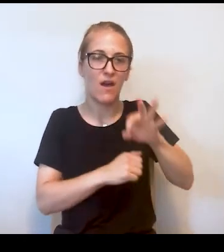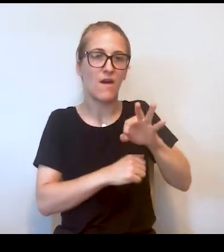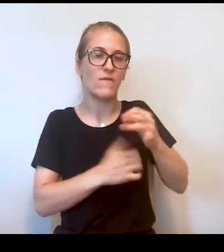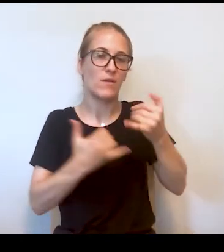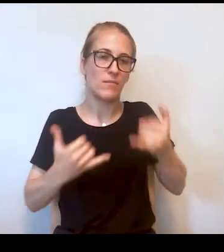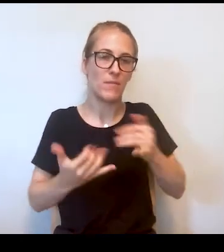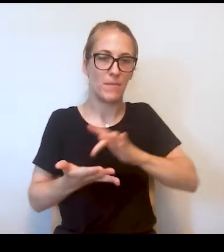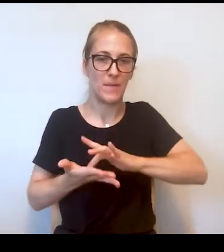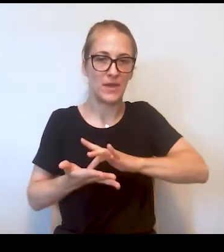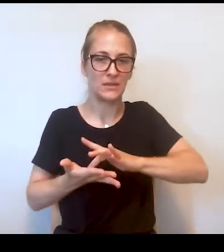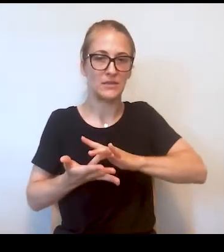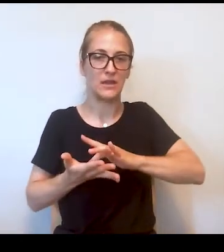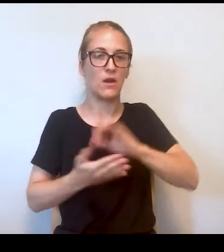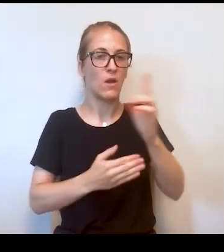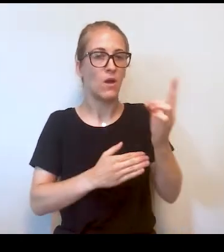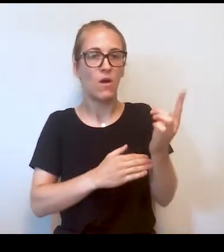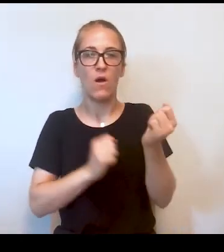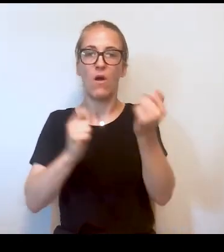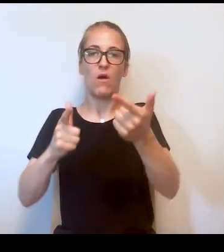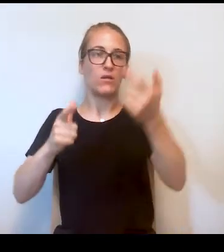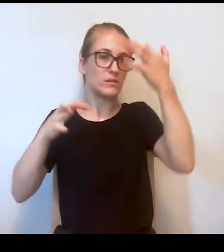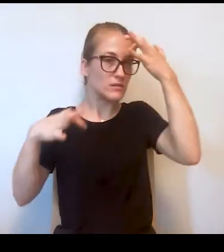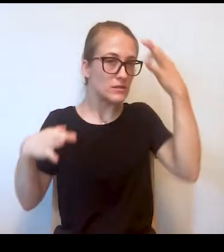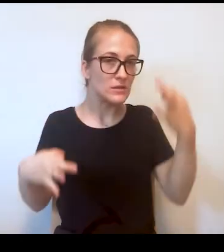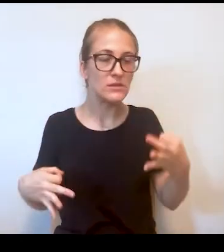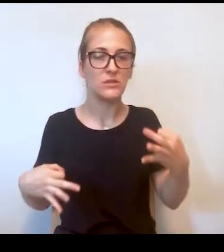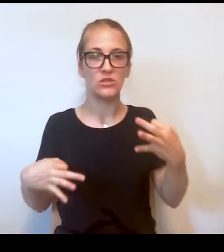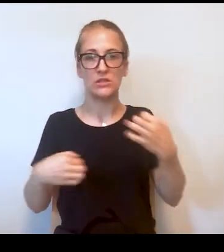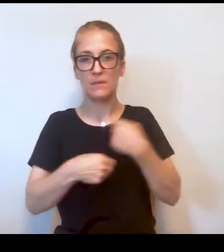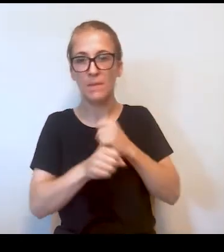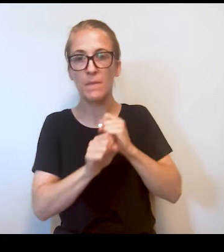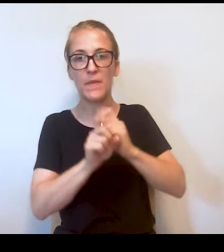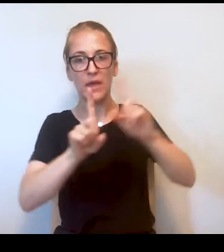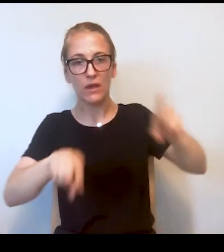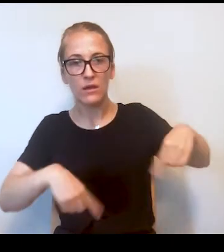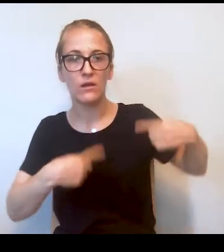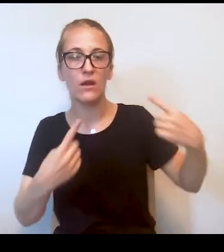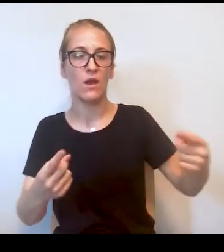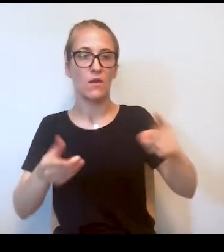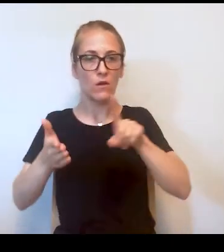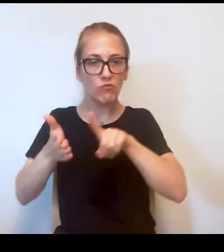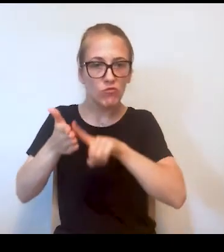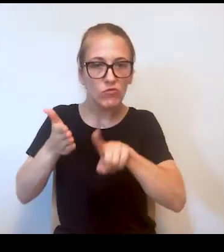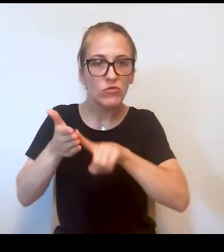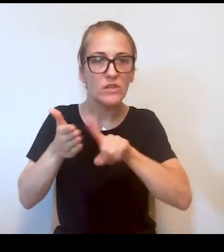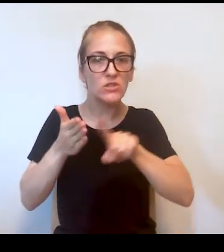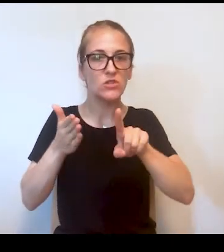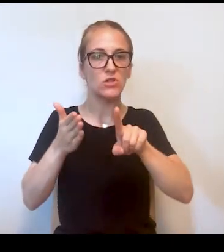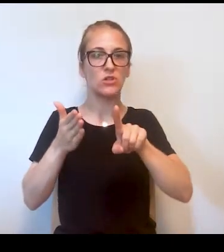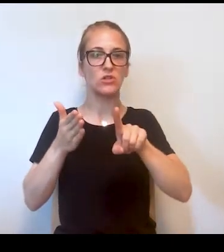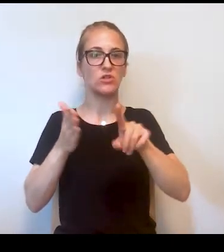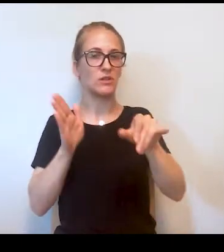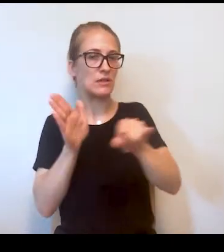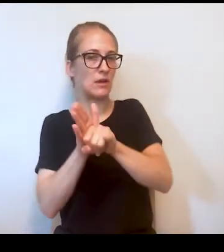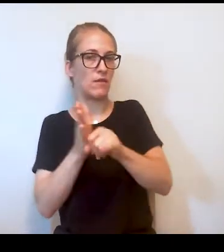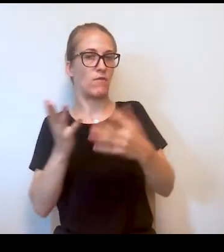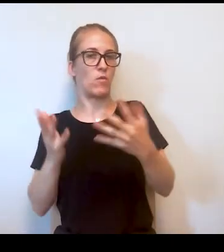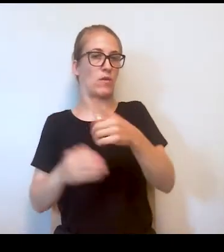All these decisions that were made, the fervor of the research to identify what they considered;